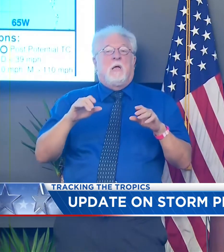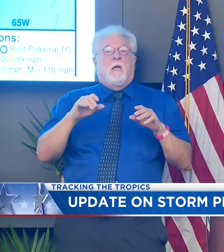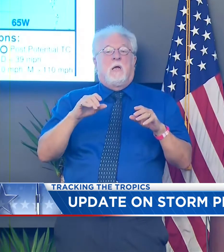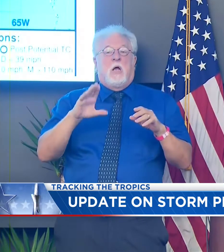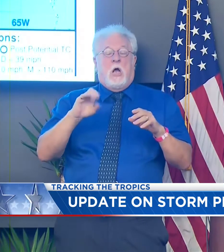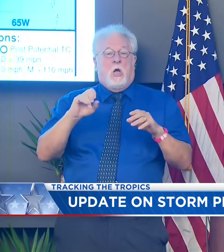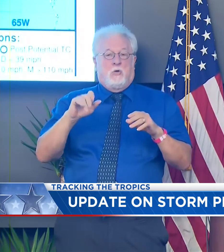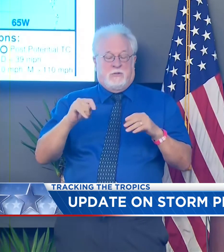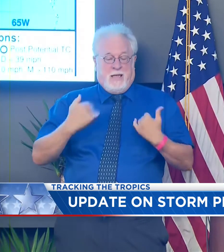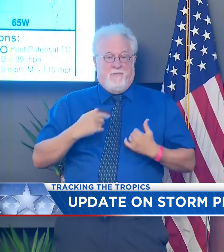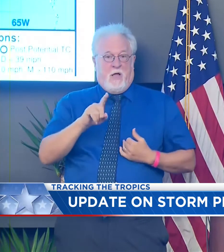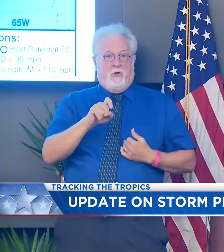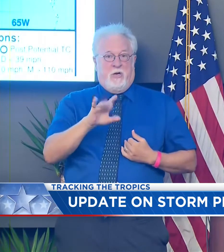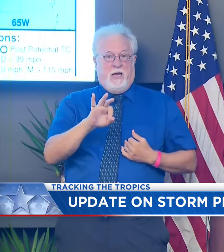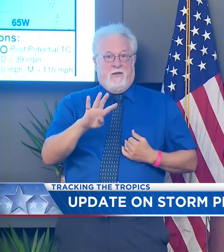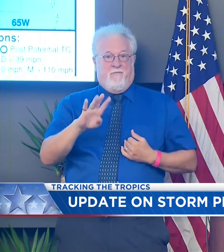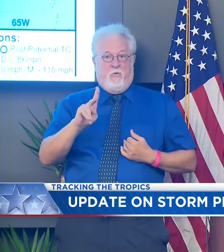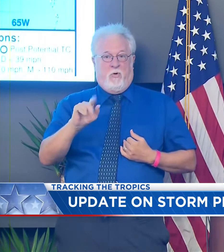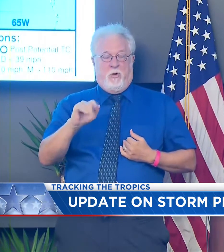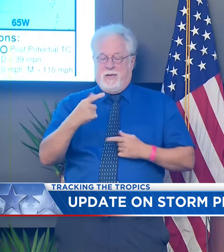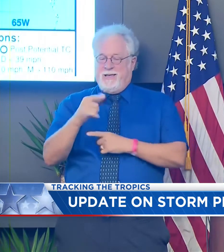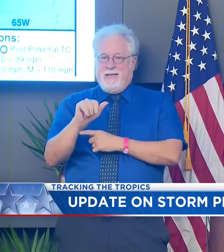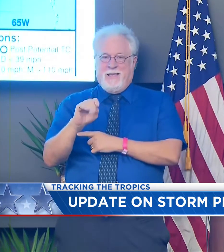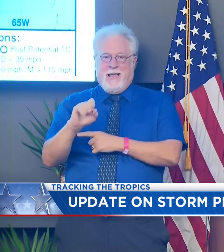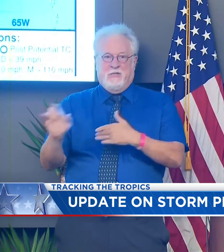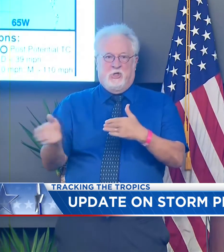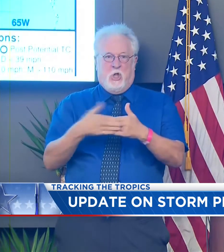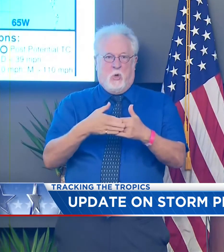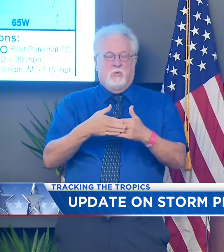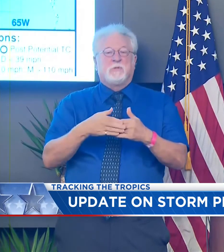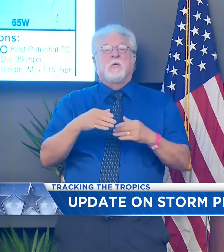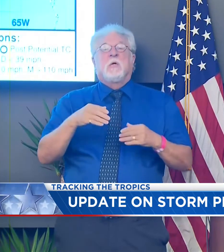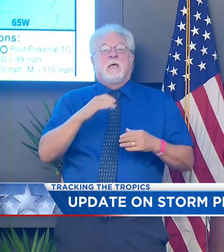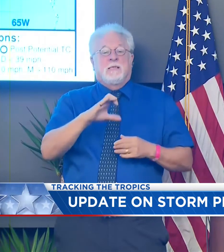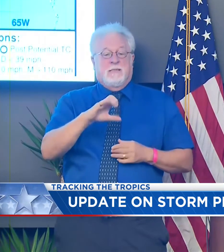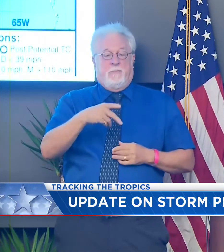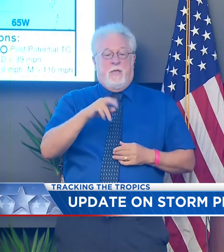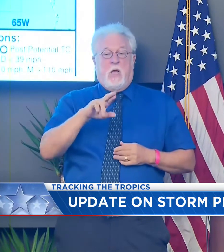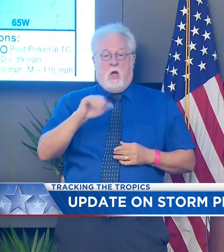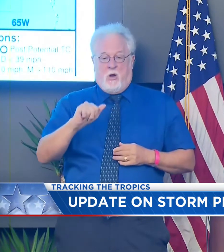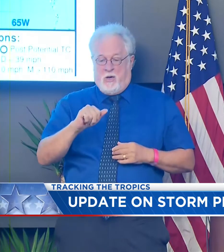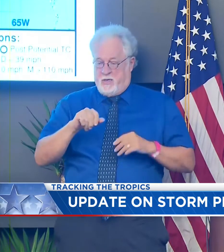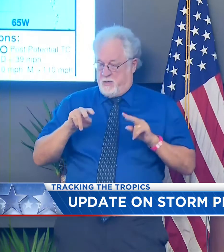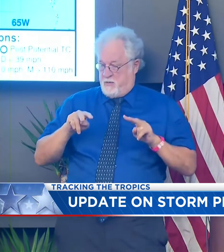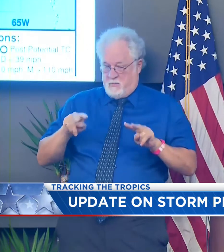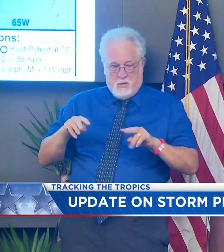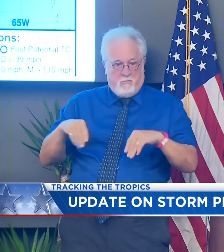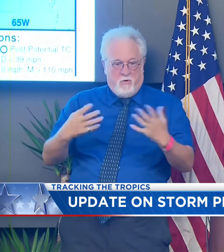CPRA IS MONITORING 689 GATES. BOTH ALONG THE RIVER AND ACROSS THE COAST.